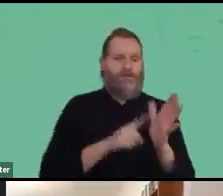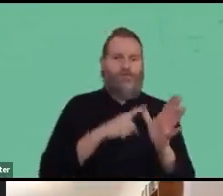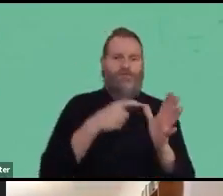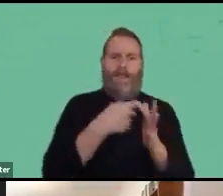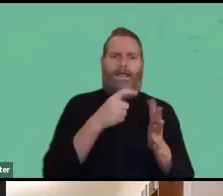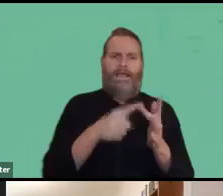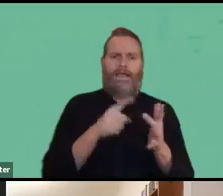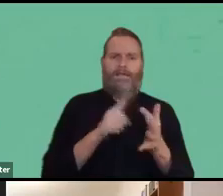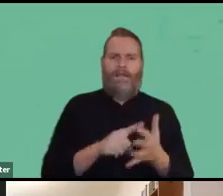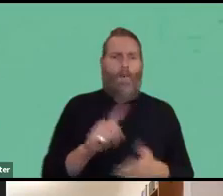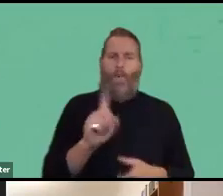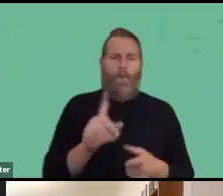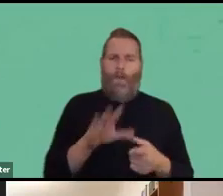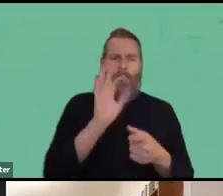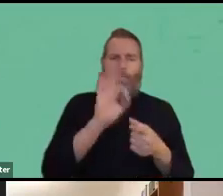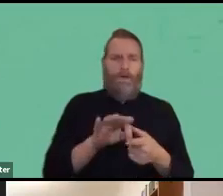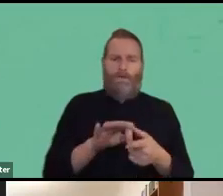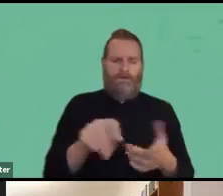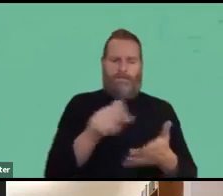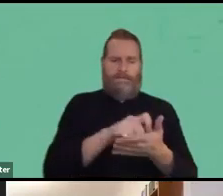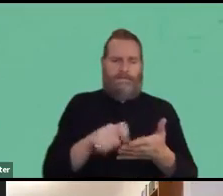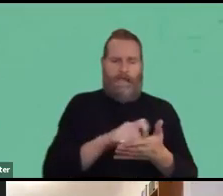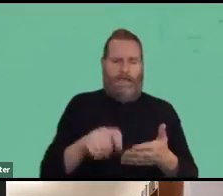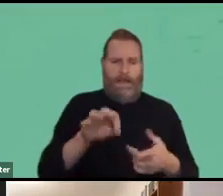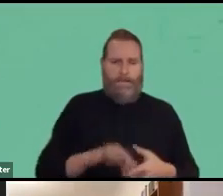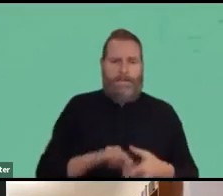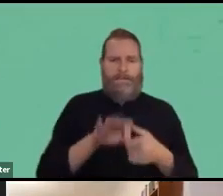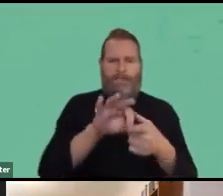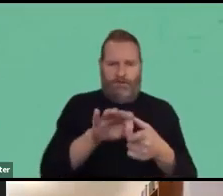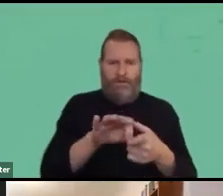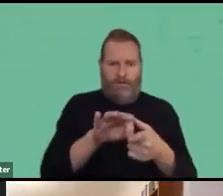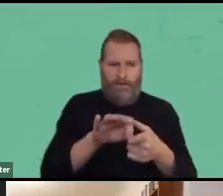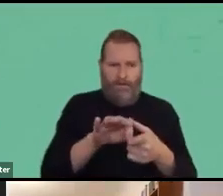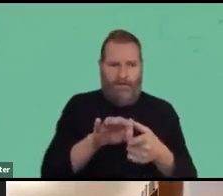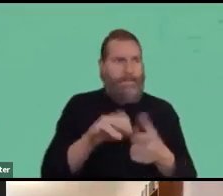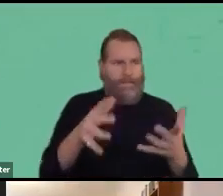if there's no proper debate, that makes a mockery of all those who sign the petition?